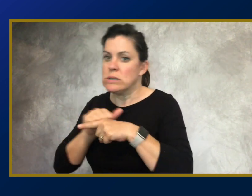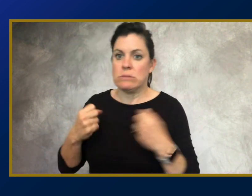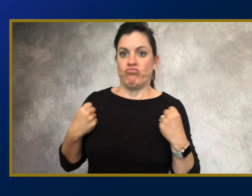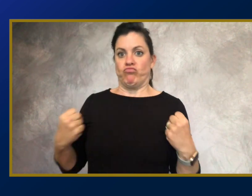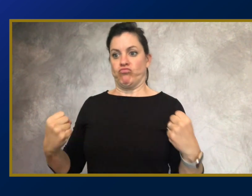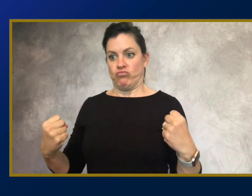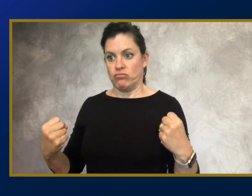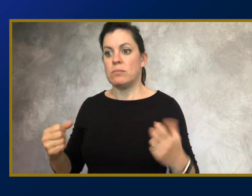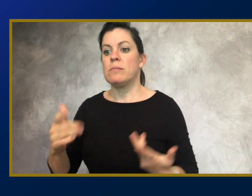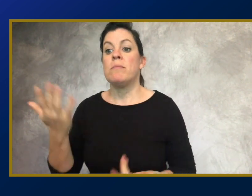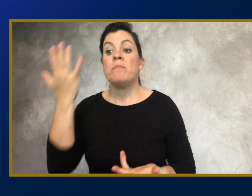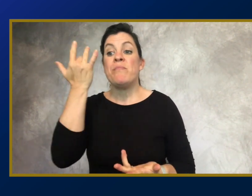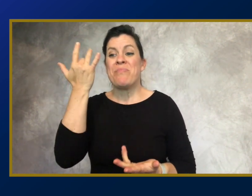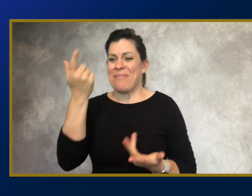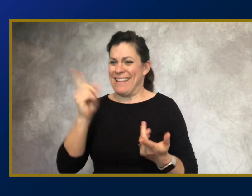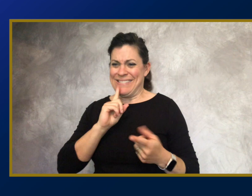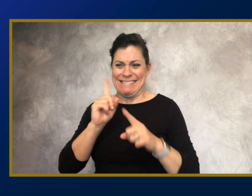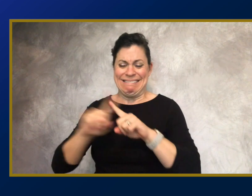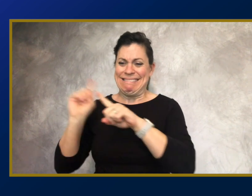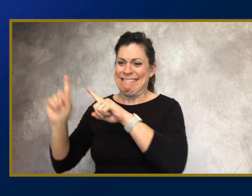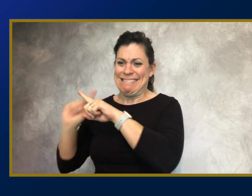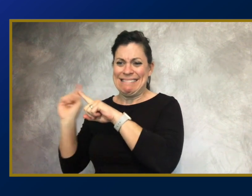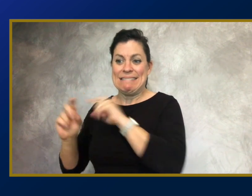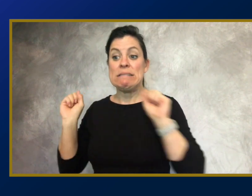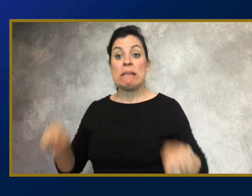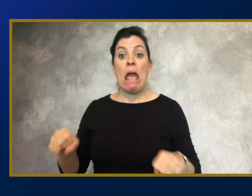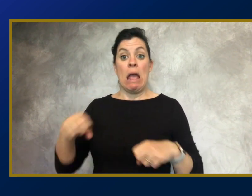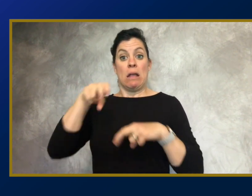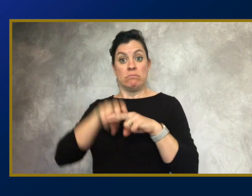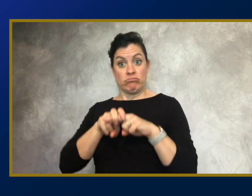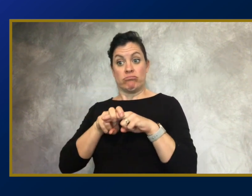Usually there's opportunities to practice sitting and staying upright and sliding down a slide.